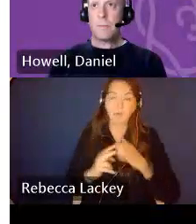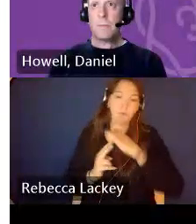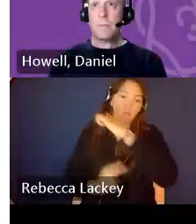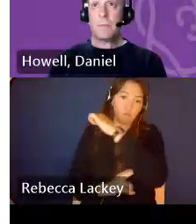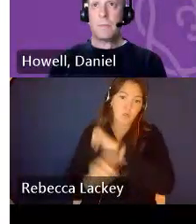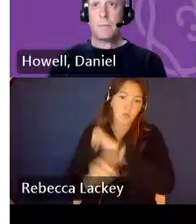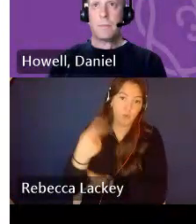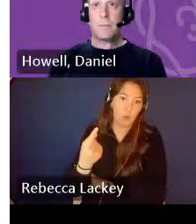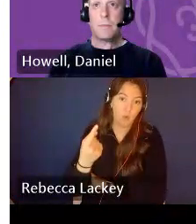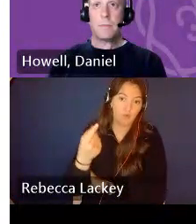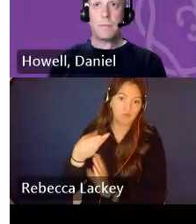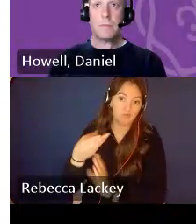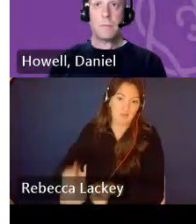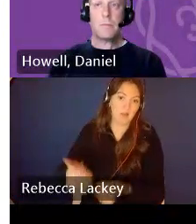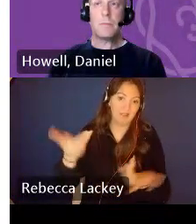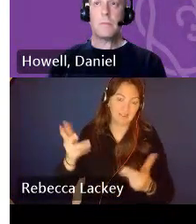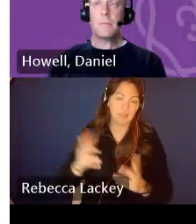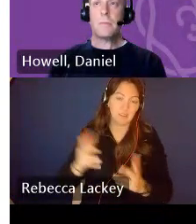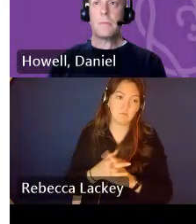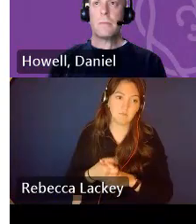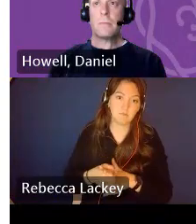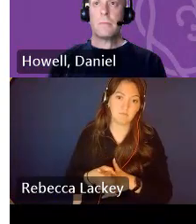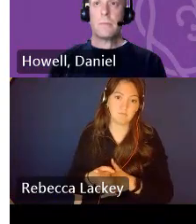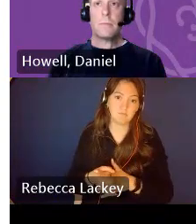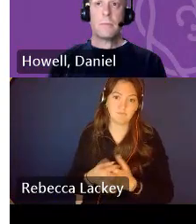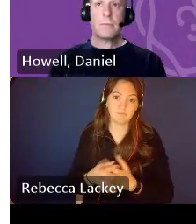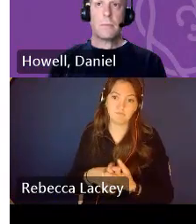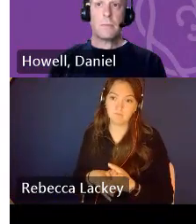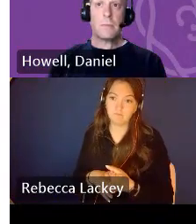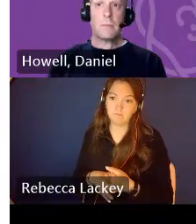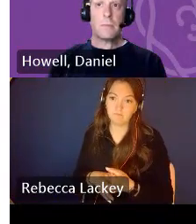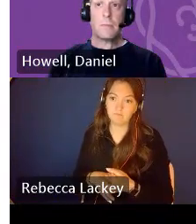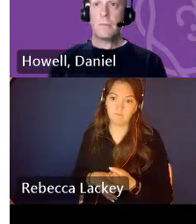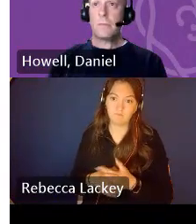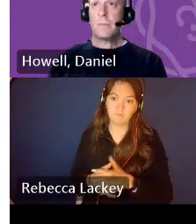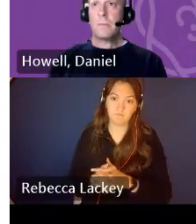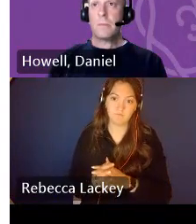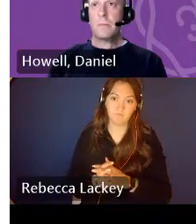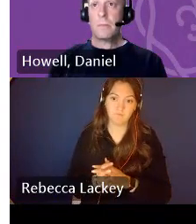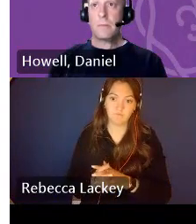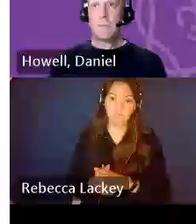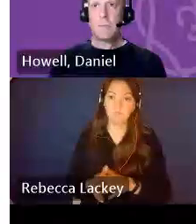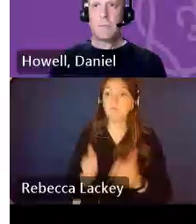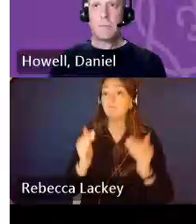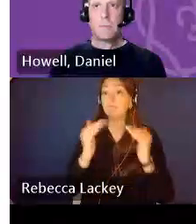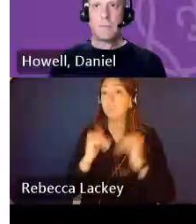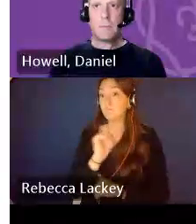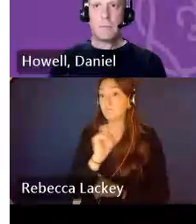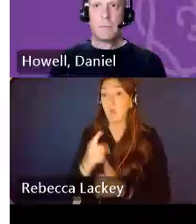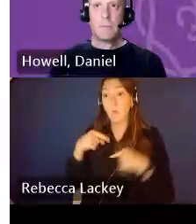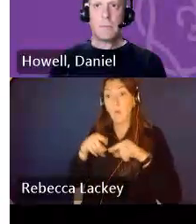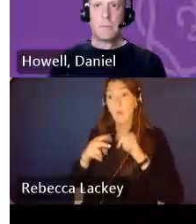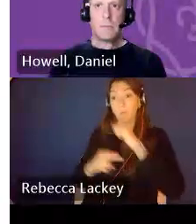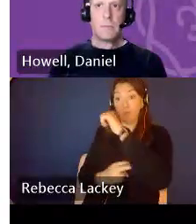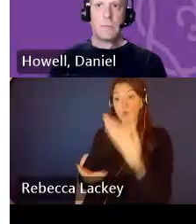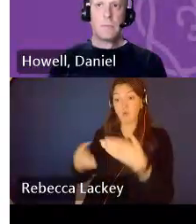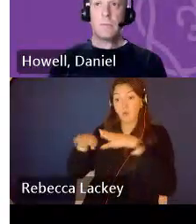that's funded for construction work. Next question is, while the bridge is closed for replacement,